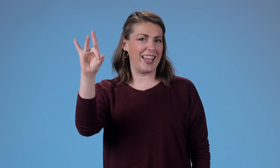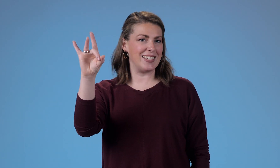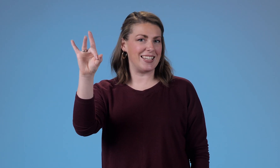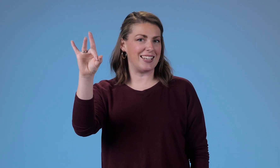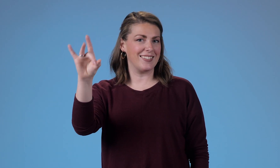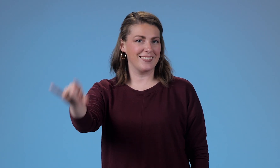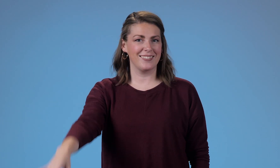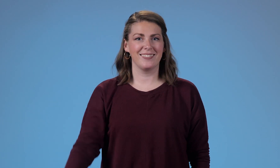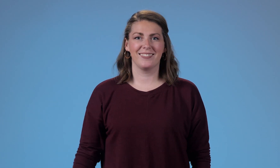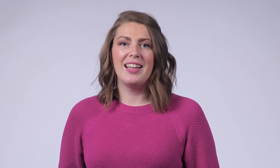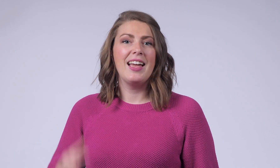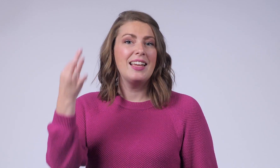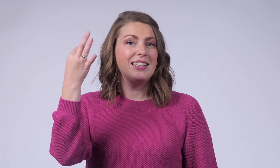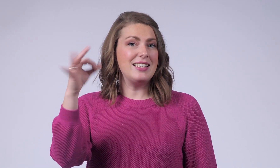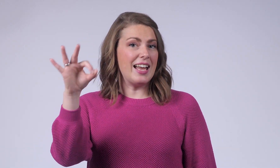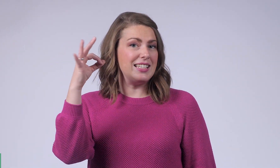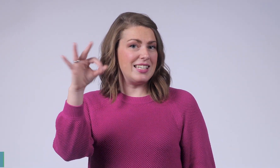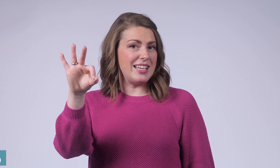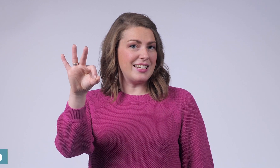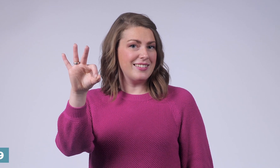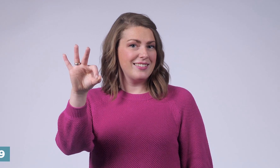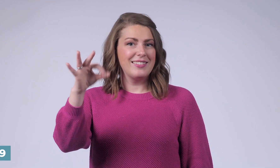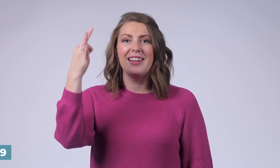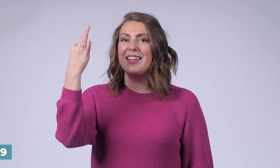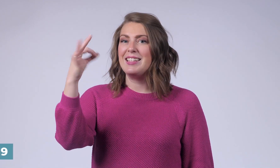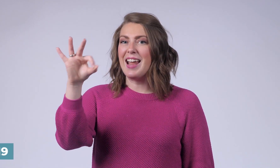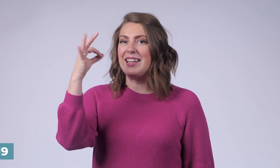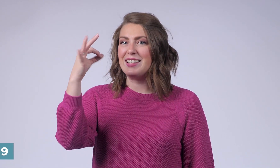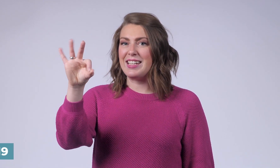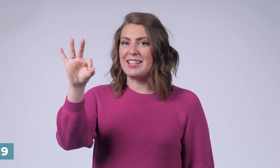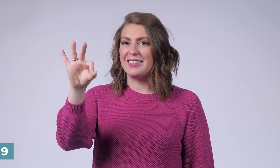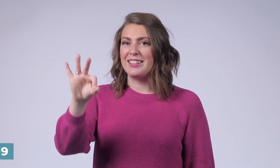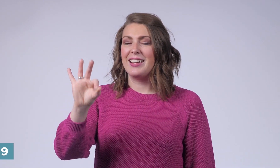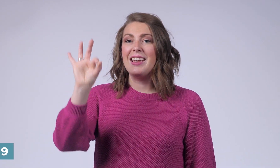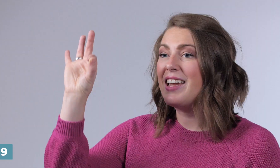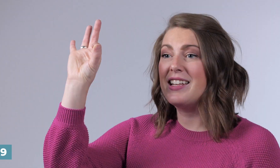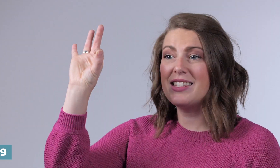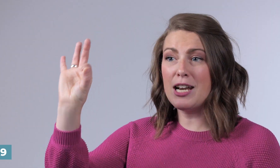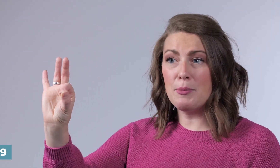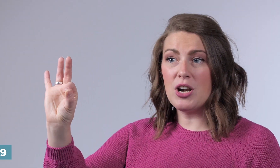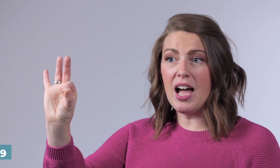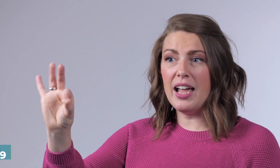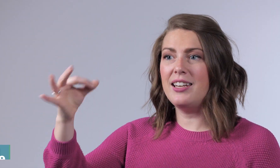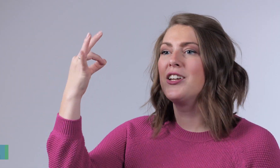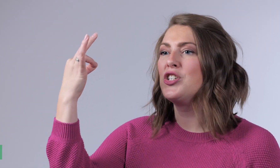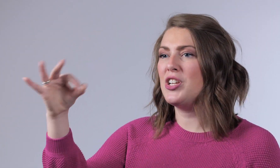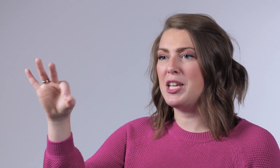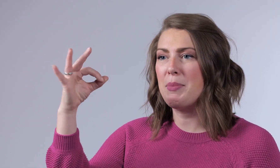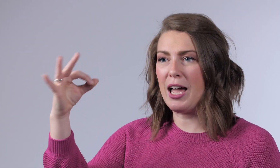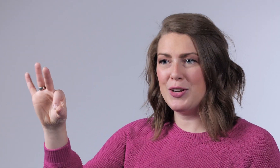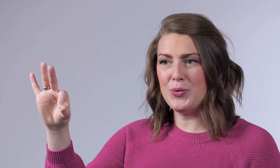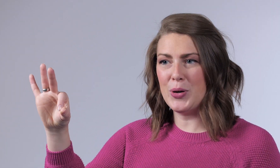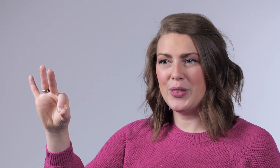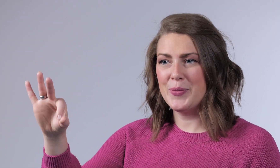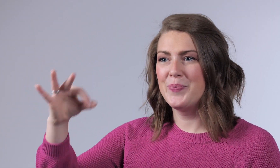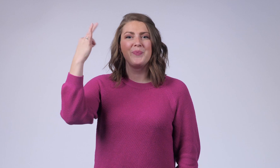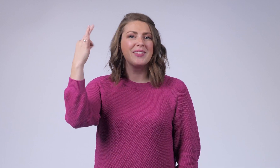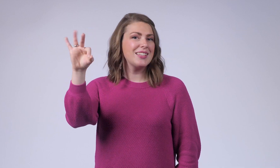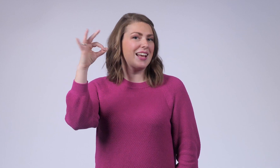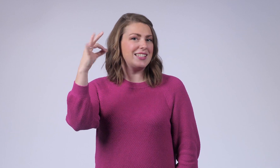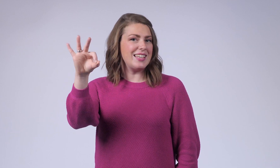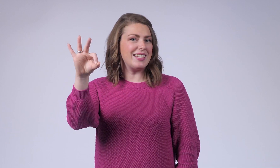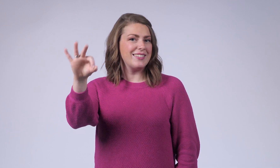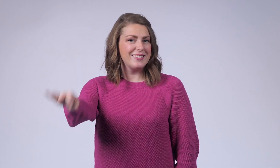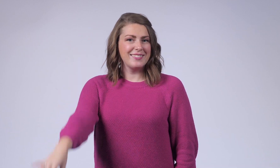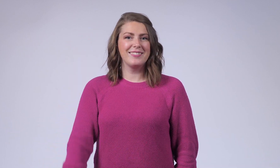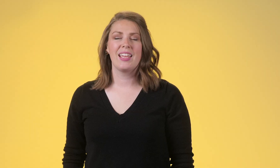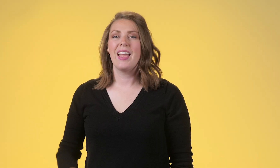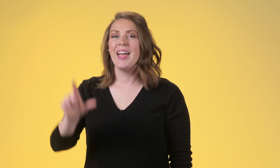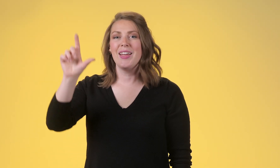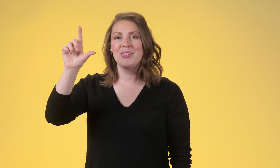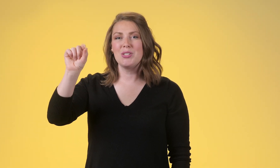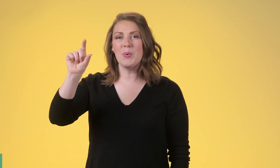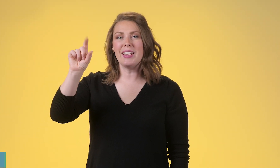eighteen.' 'Nineteen, nineteen it's the number nine shaking back and forth 'nineteen.' 'Twenty,